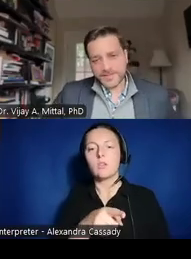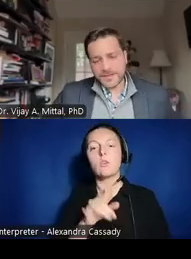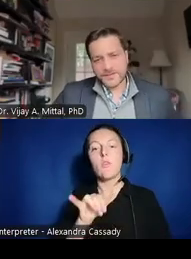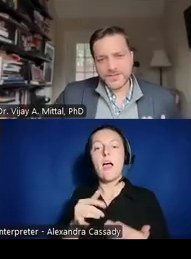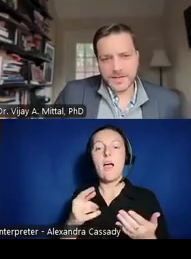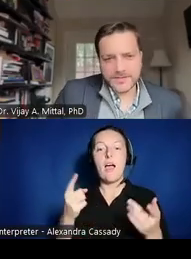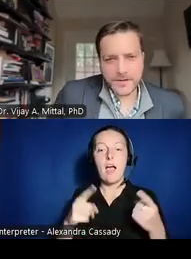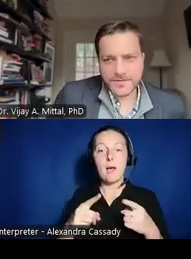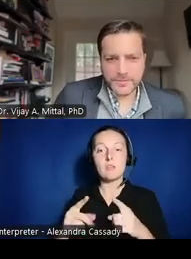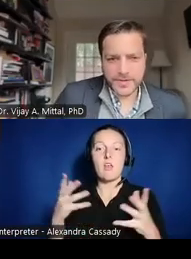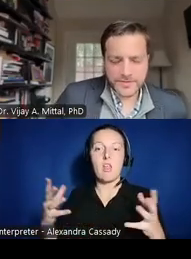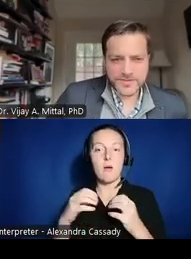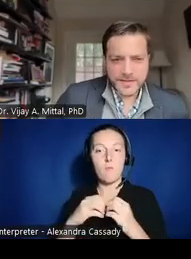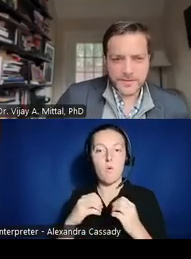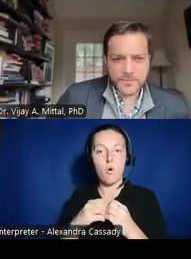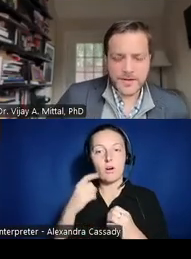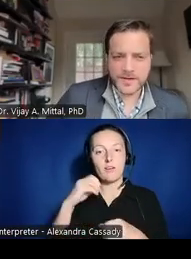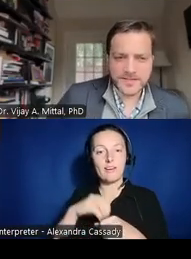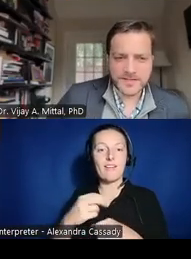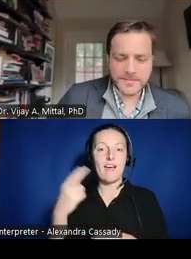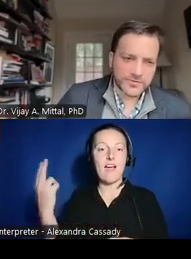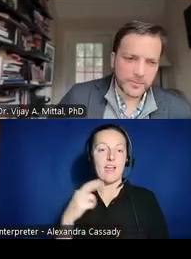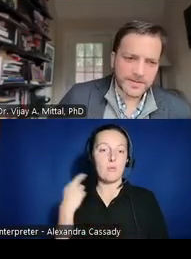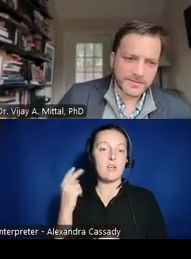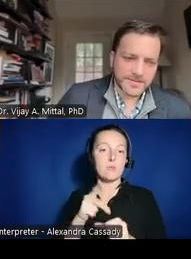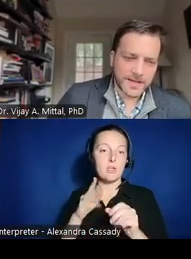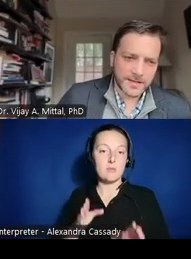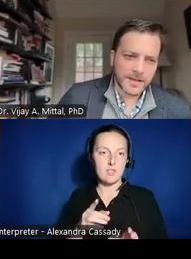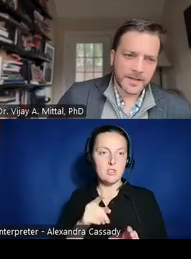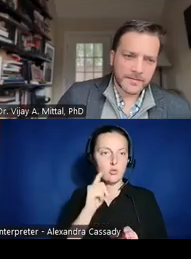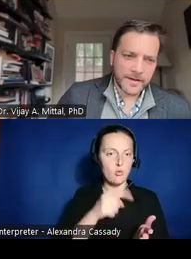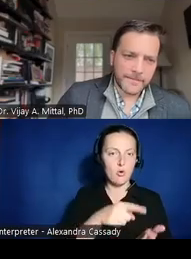the receiver side is also pretty interesting. I would I wanted to demonstrate what that was like